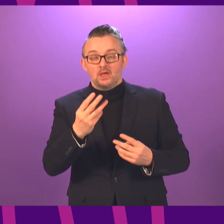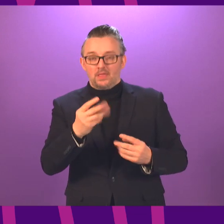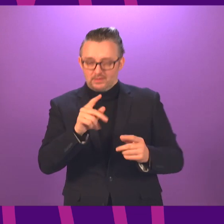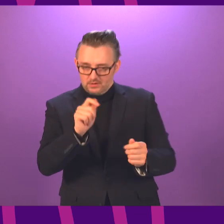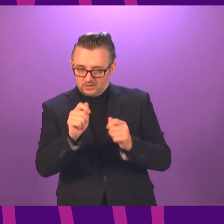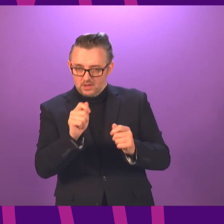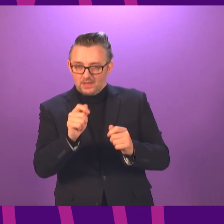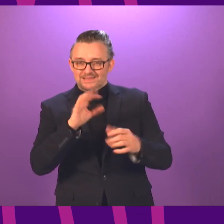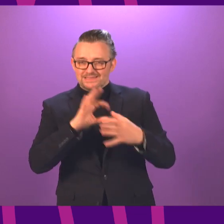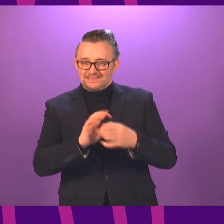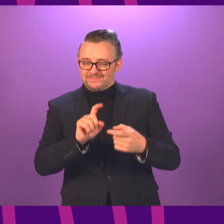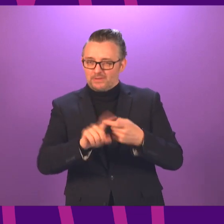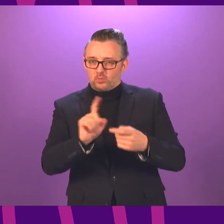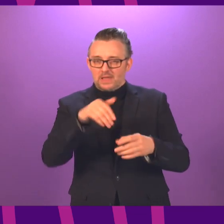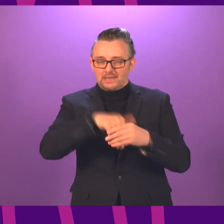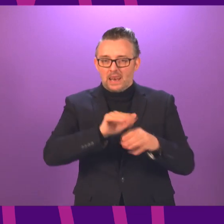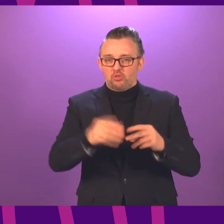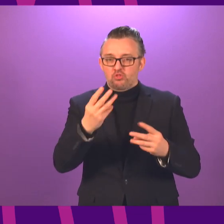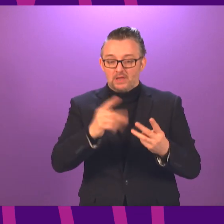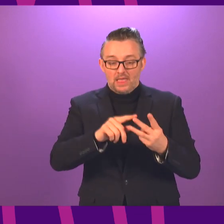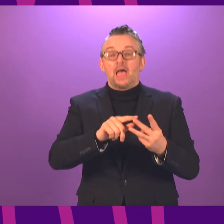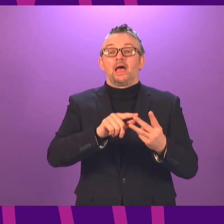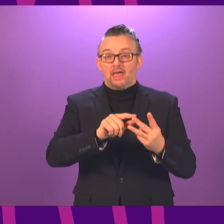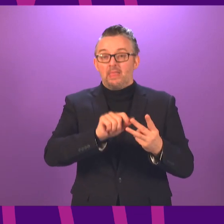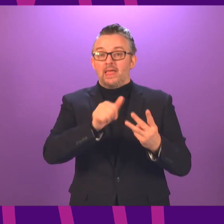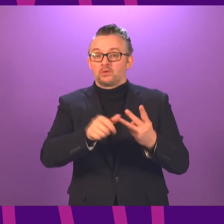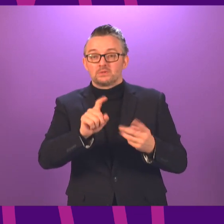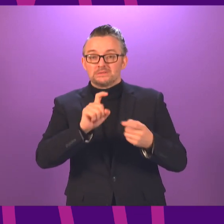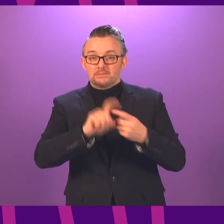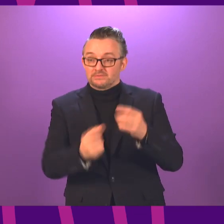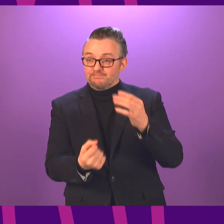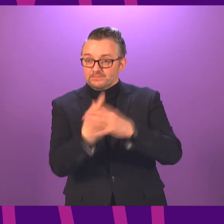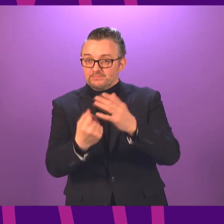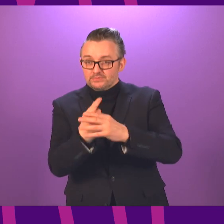the content of the levels, and afterwards to levels dependent on the incidence and prevalence